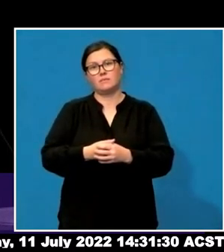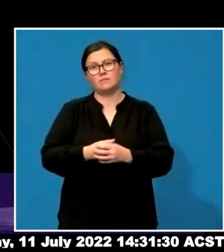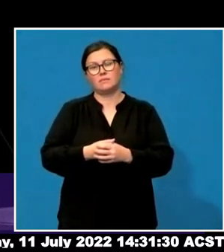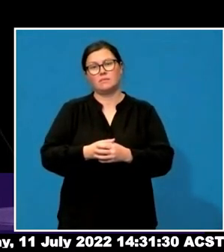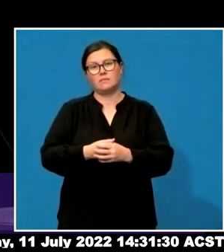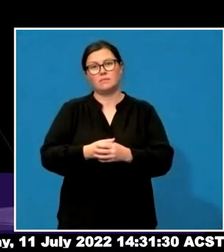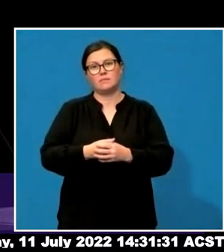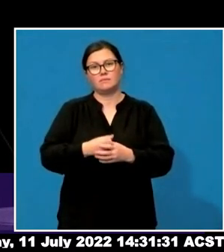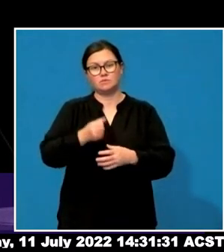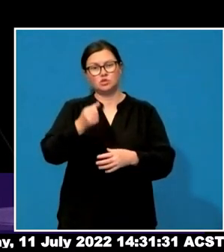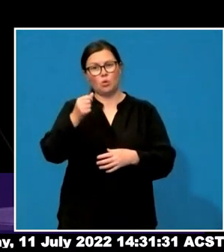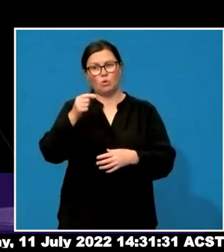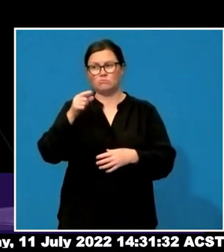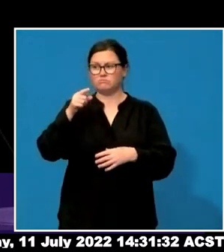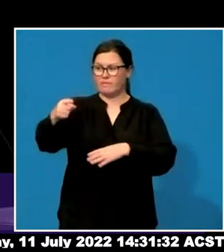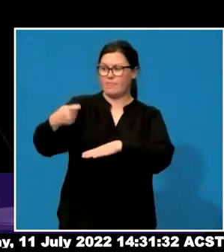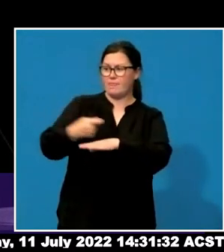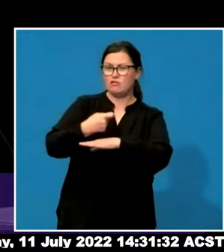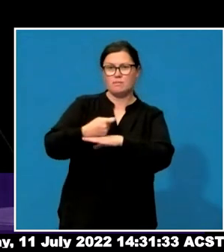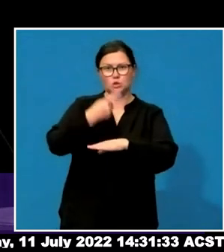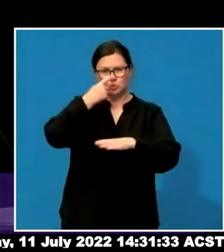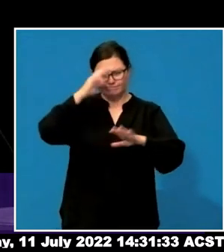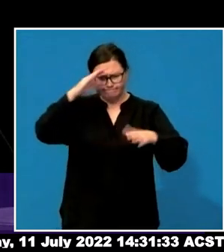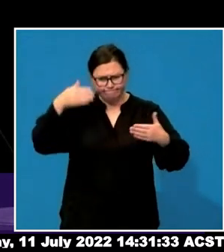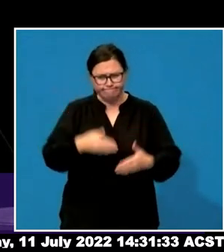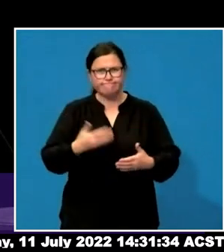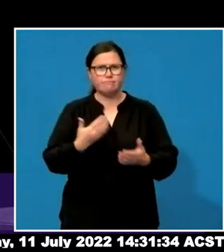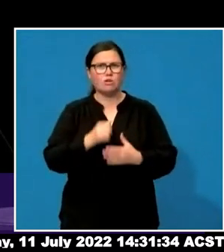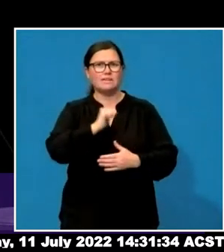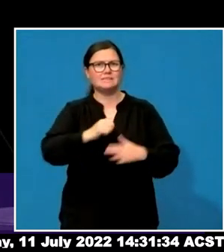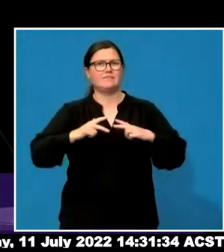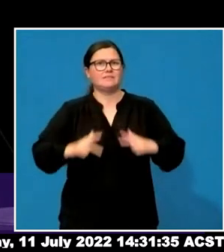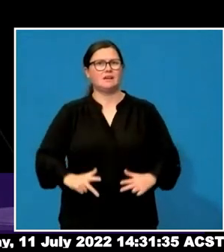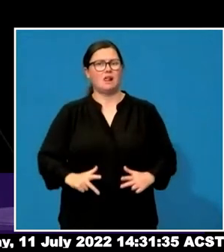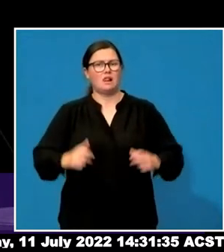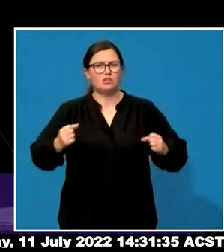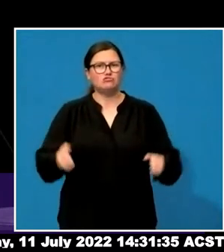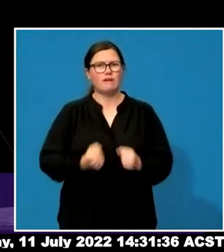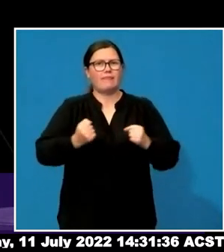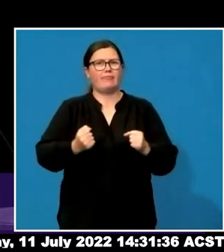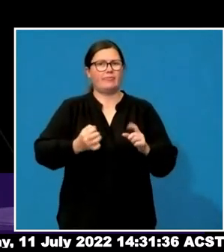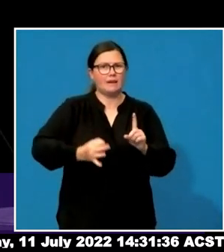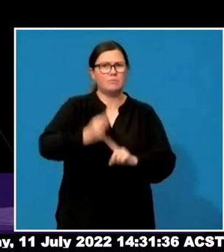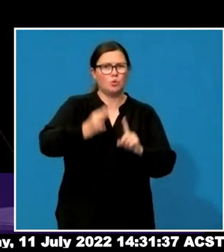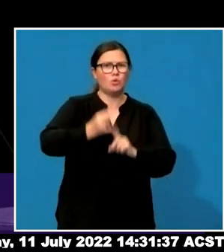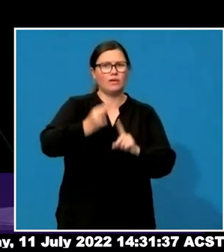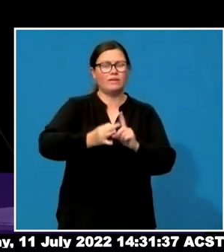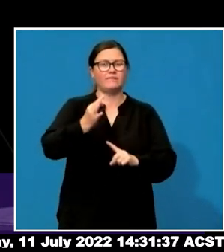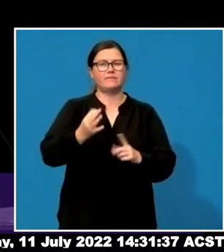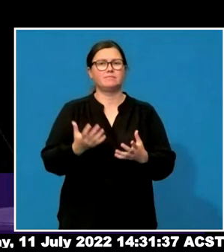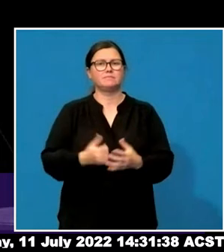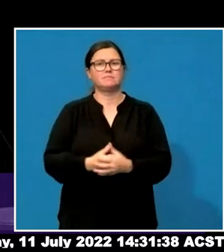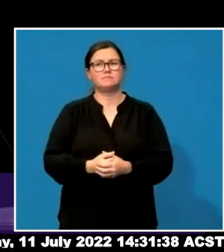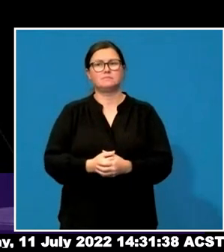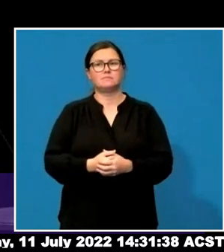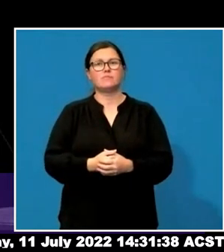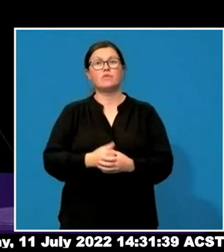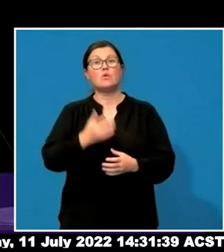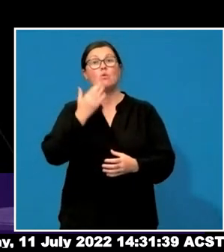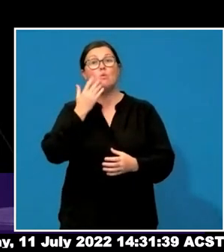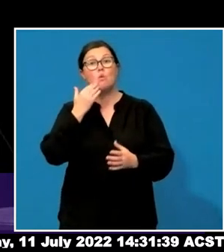could do. And so, therefore, I believe - because it's classic that when Joziah was -